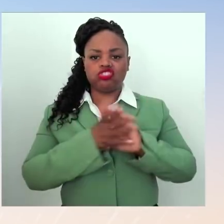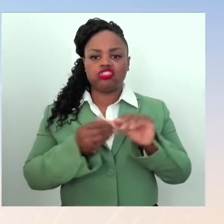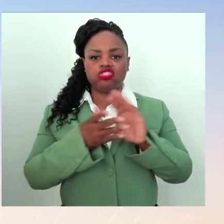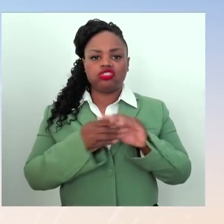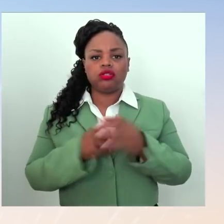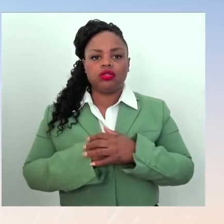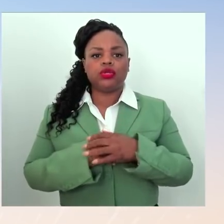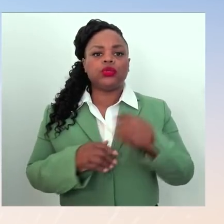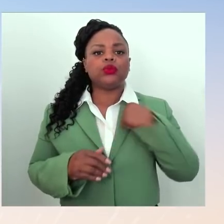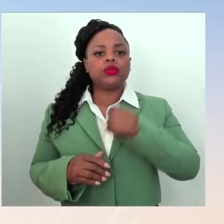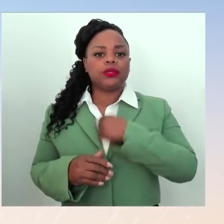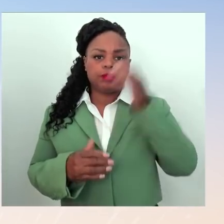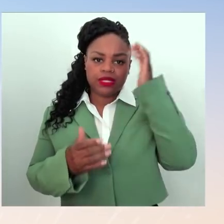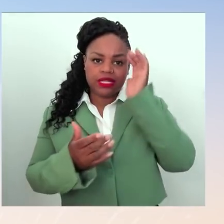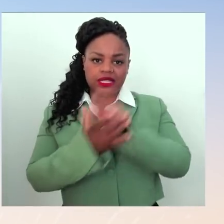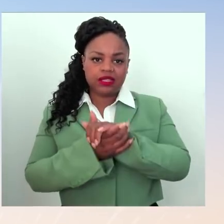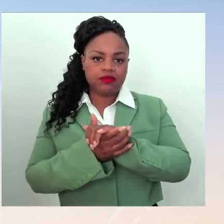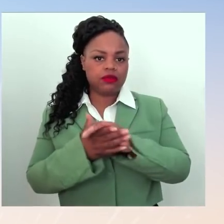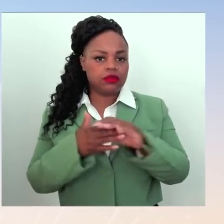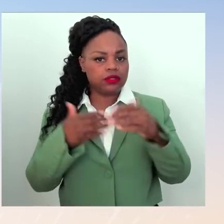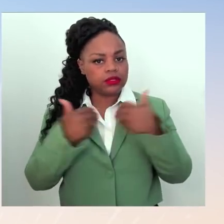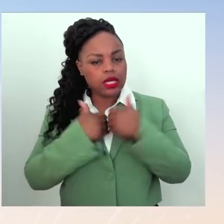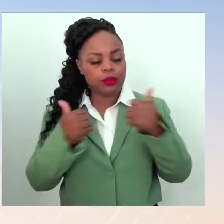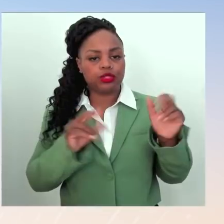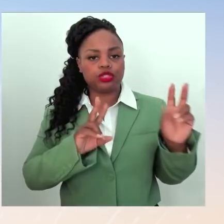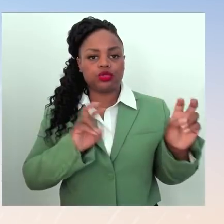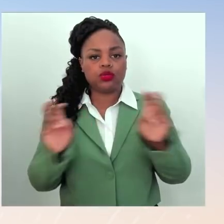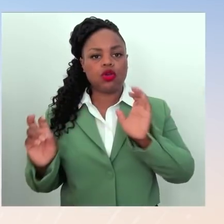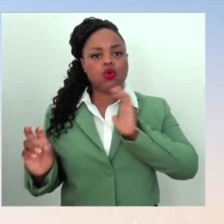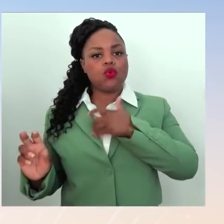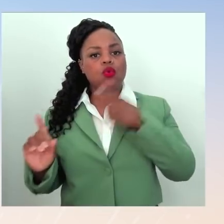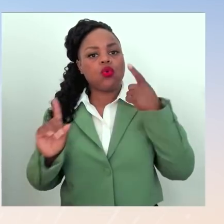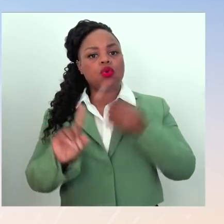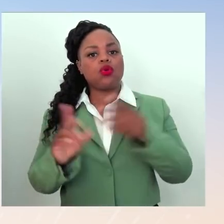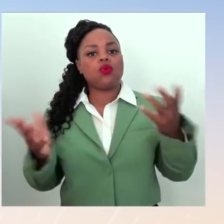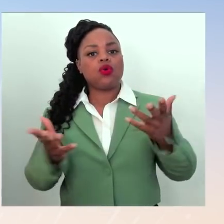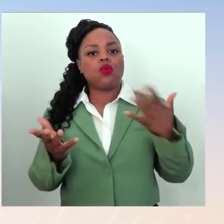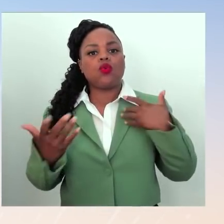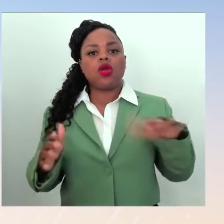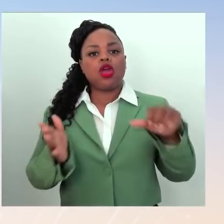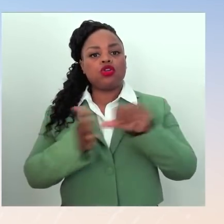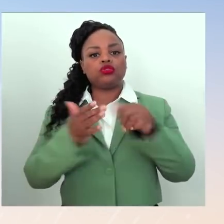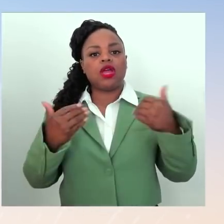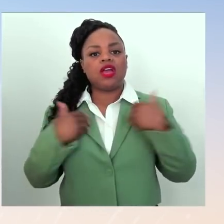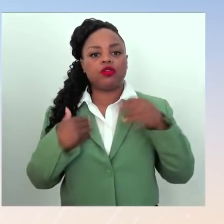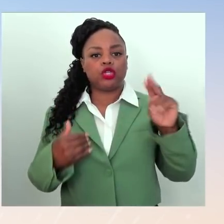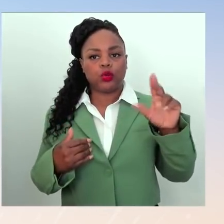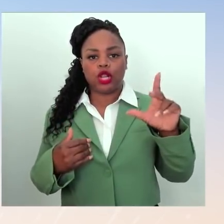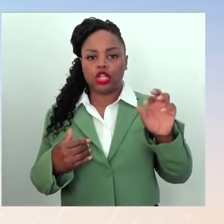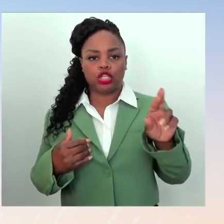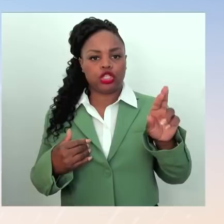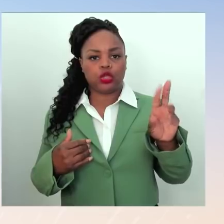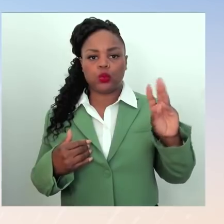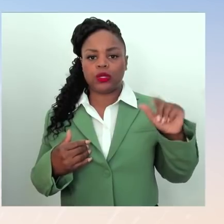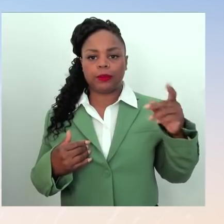from acquiring a nuclear weapon. The Press: So you don't see it as a way to potentially, I guess, limit the impact that's current sanctions have on Russia? Ms. Psaki: We don't believe Russia wants